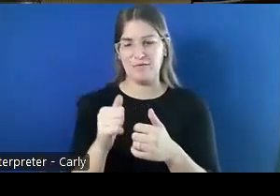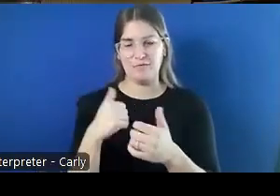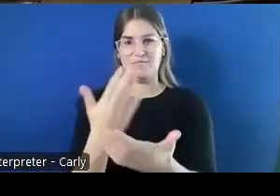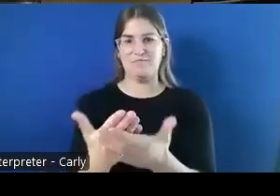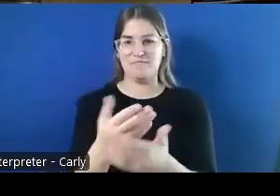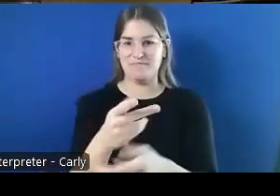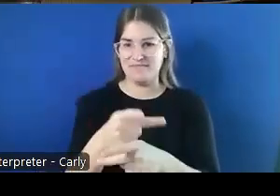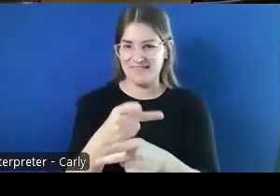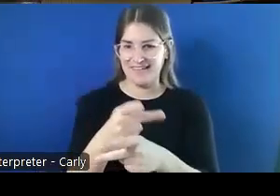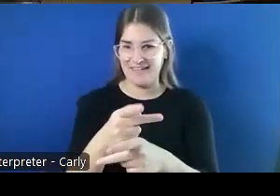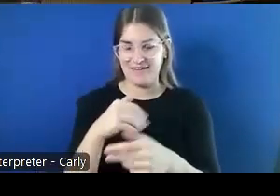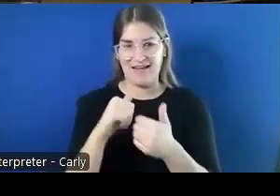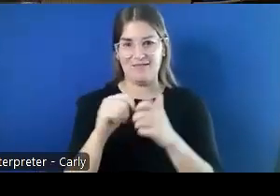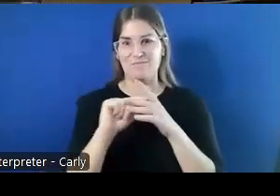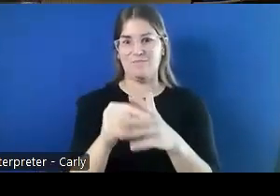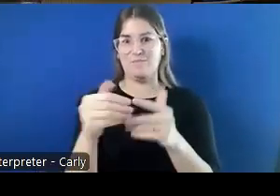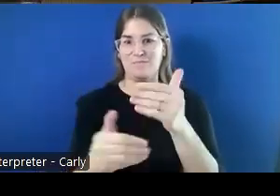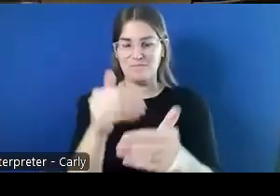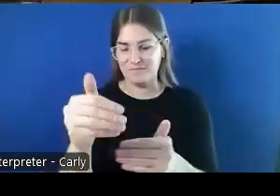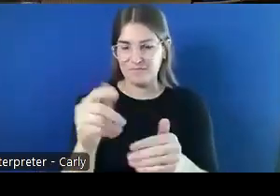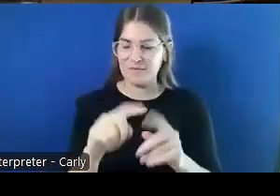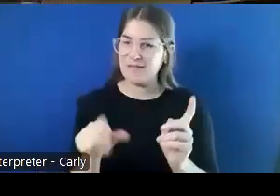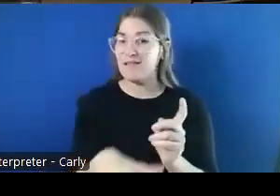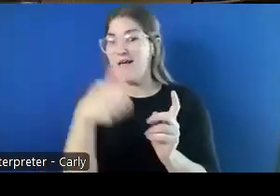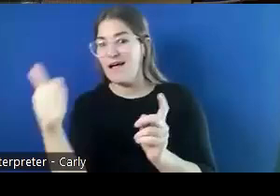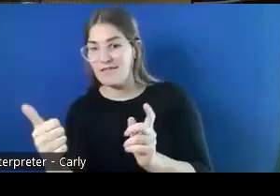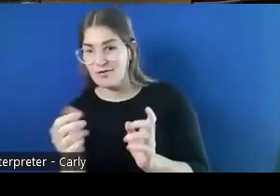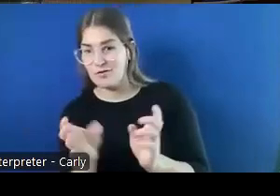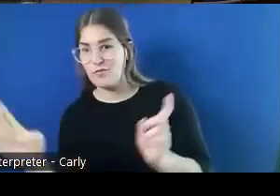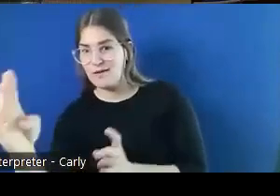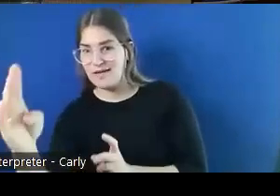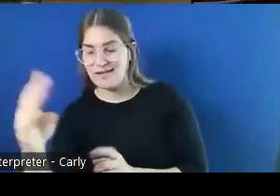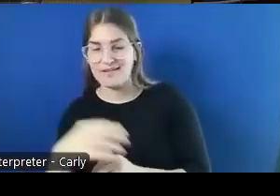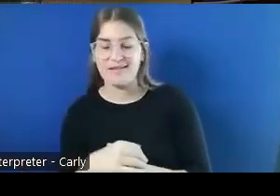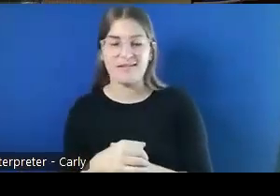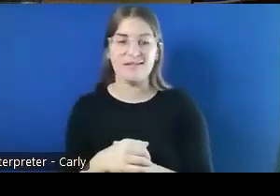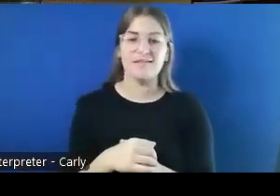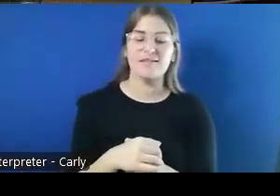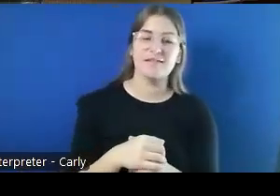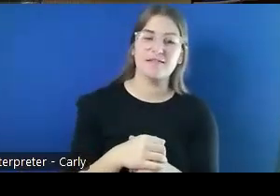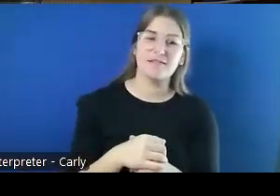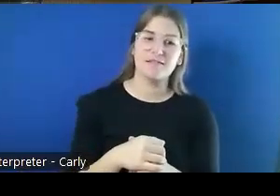another this is like another Avenue and similarly thinking about you know for whom or for which diet